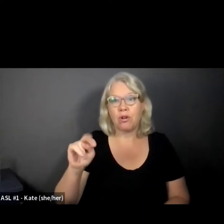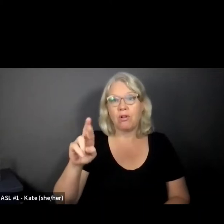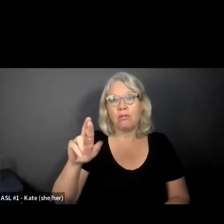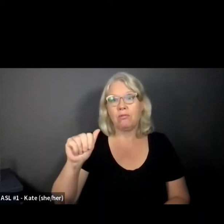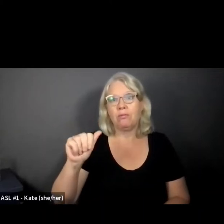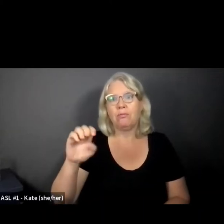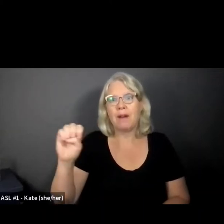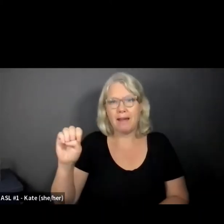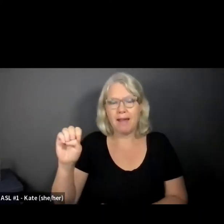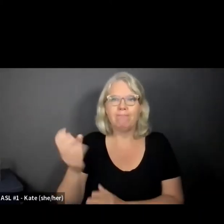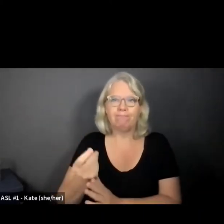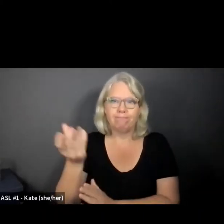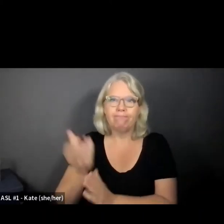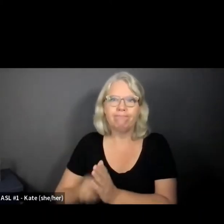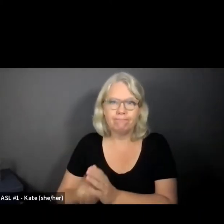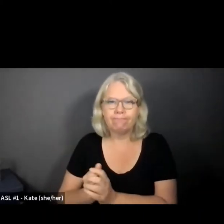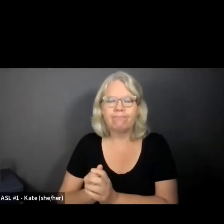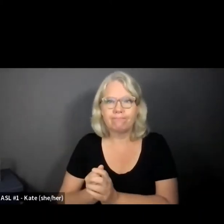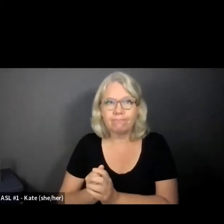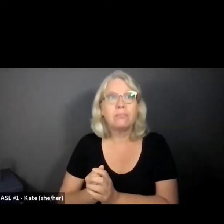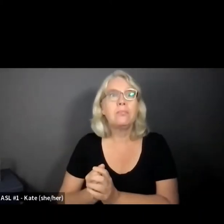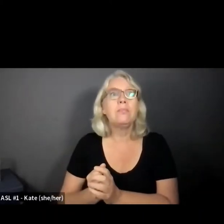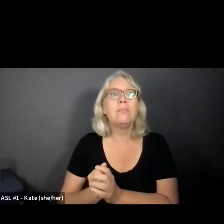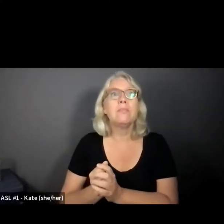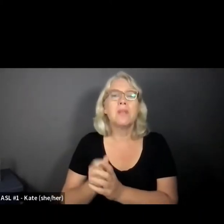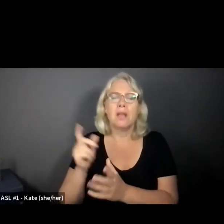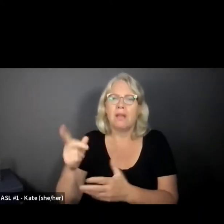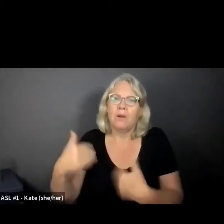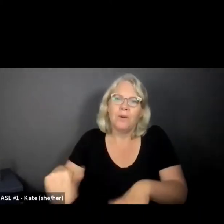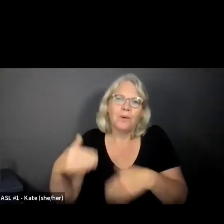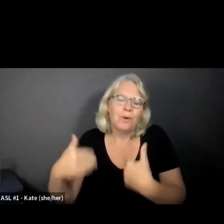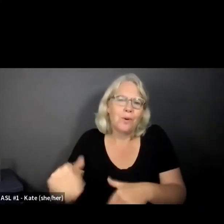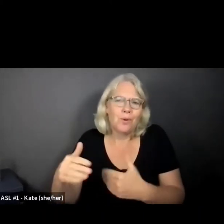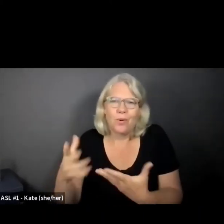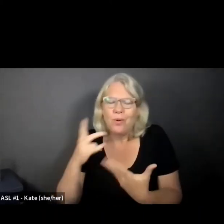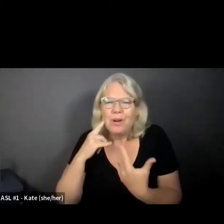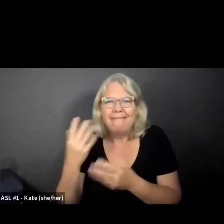JOHN BROUGHT A LOT OF PASSION TO OUR BOARD WHEN HE SERVED.